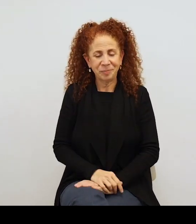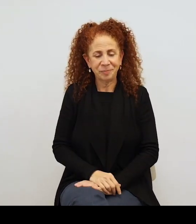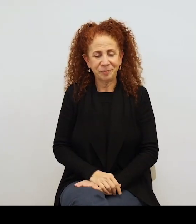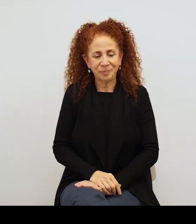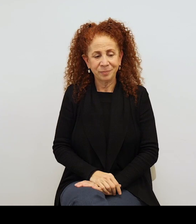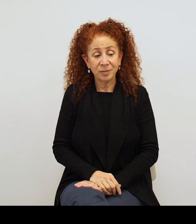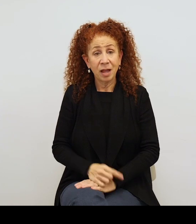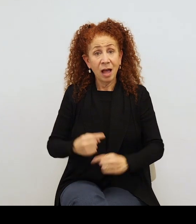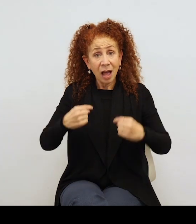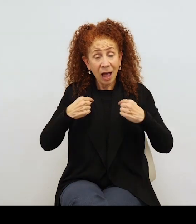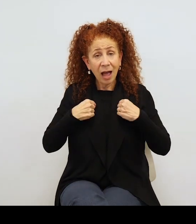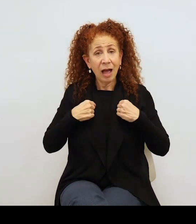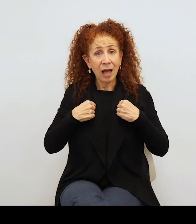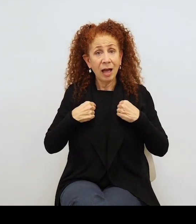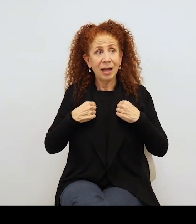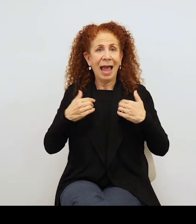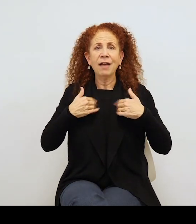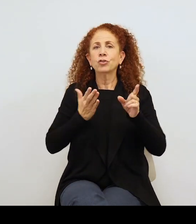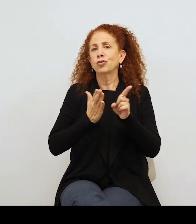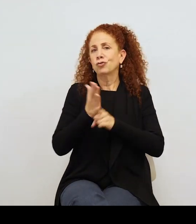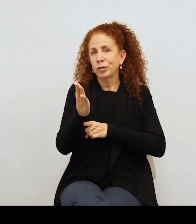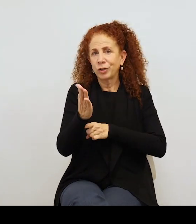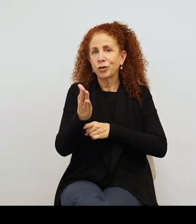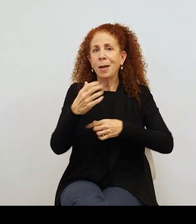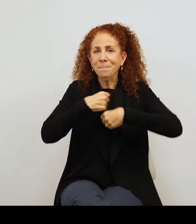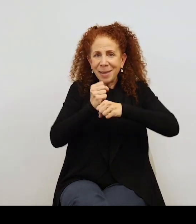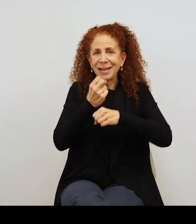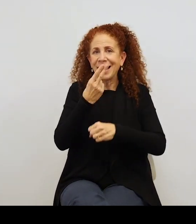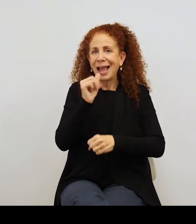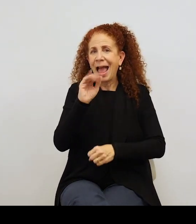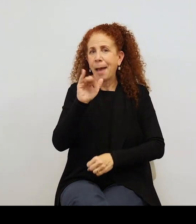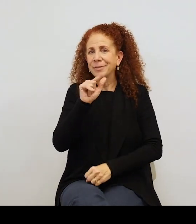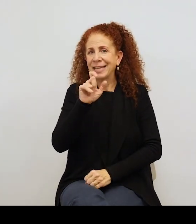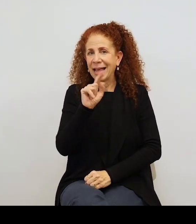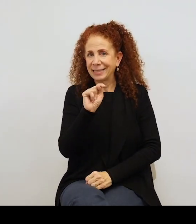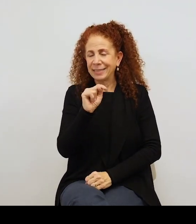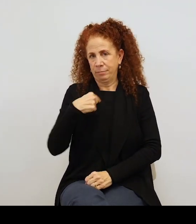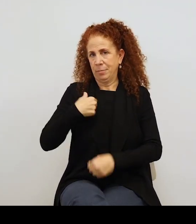I actually have a career creating habitats.